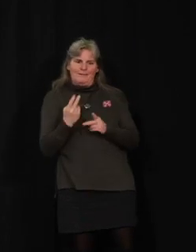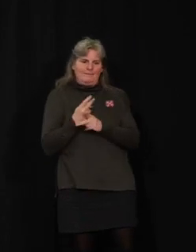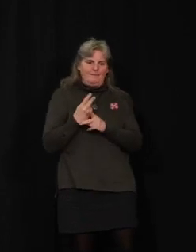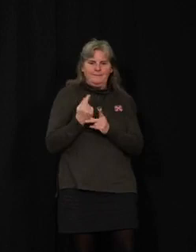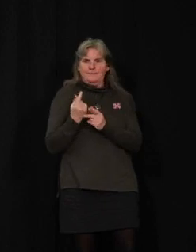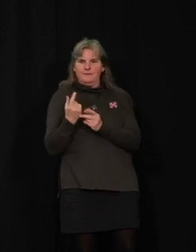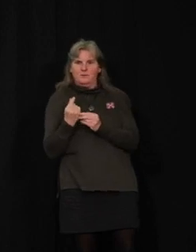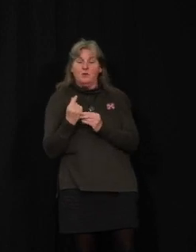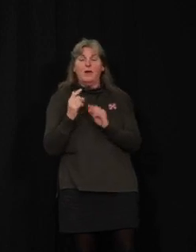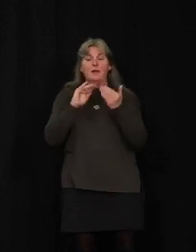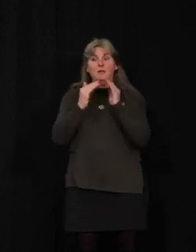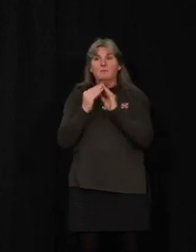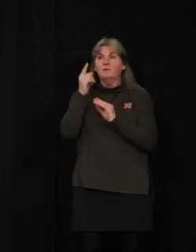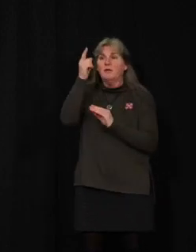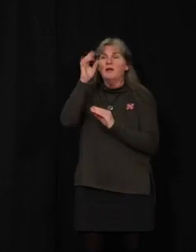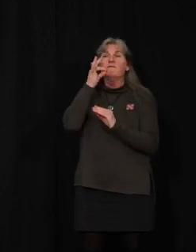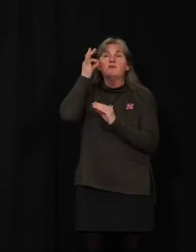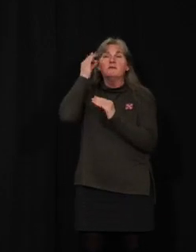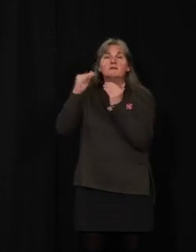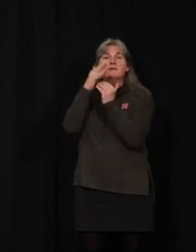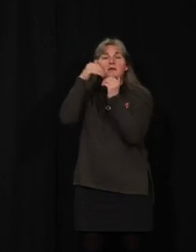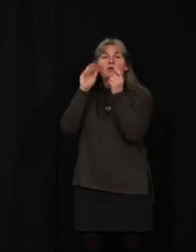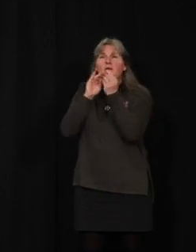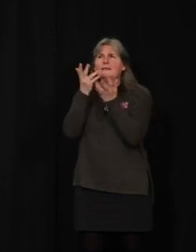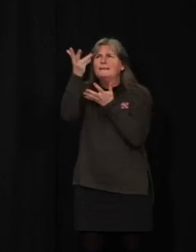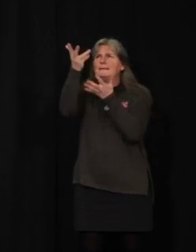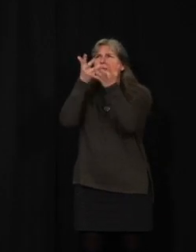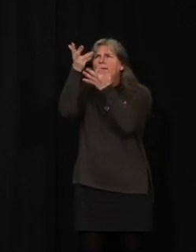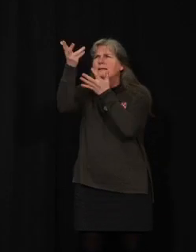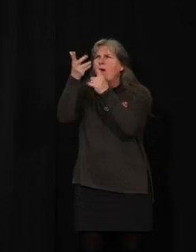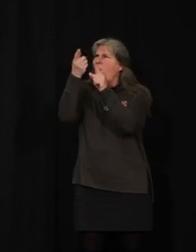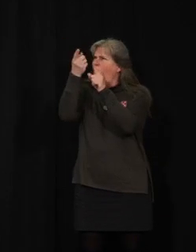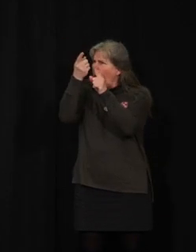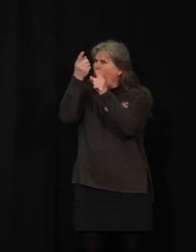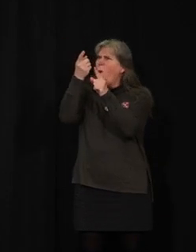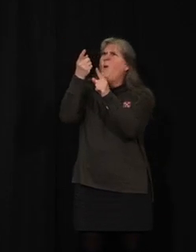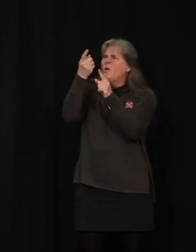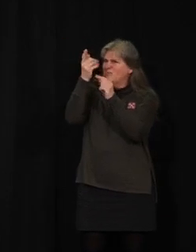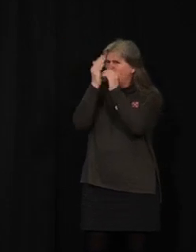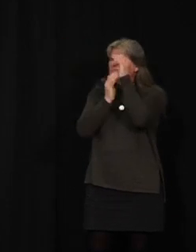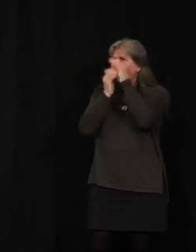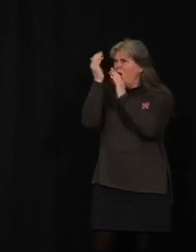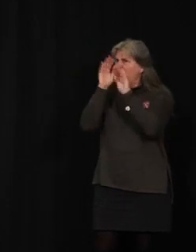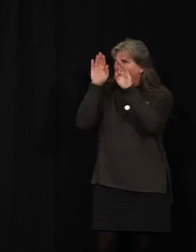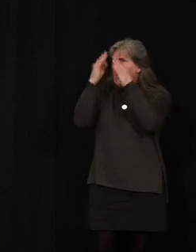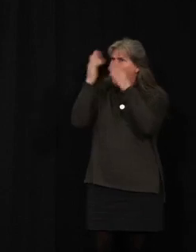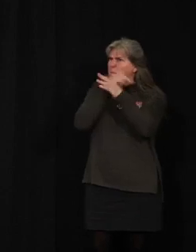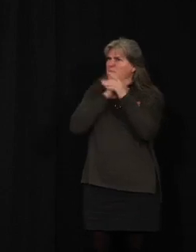communities and first Nations governments and municipal governments to make sure they ae comfortable with the plans we ae developing, and that we